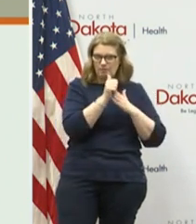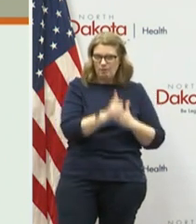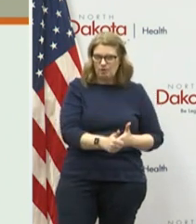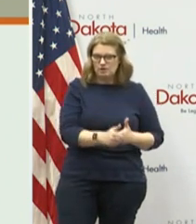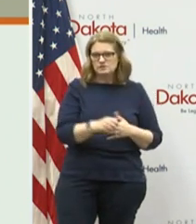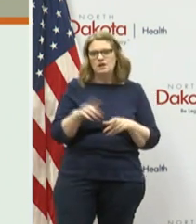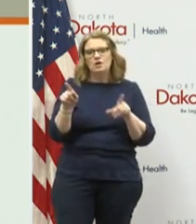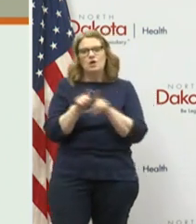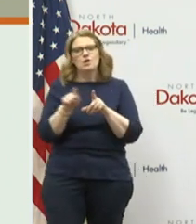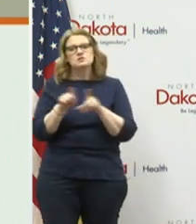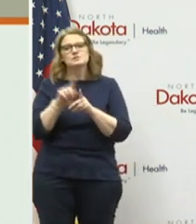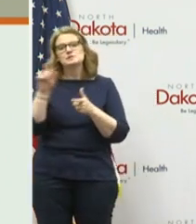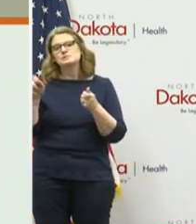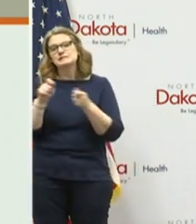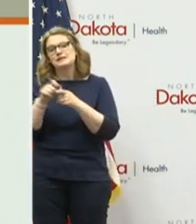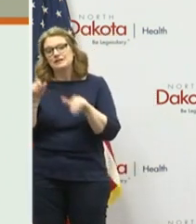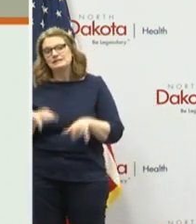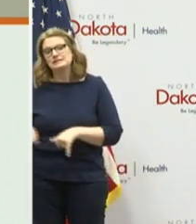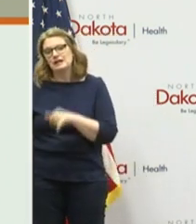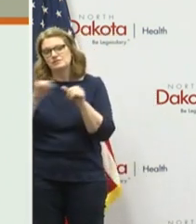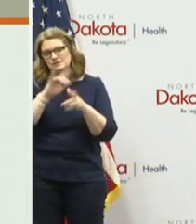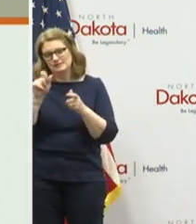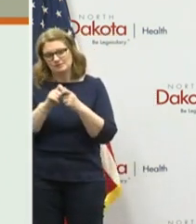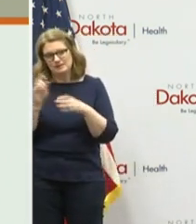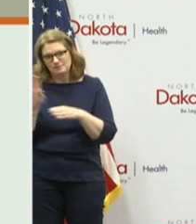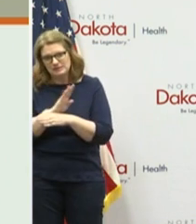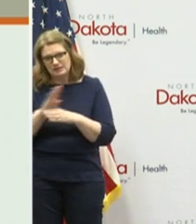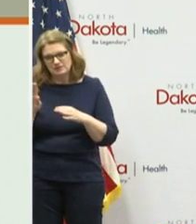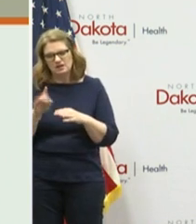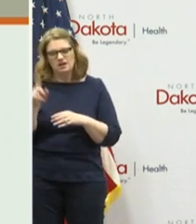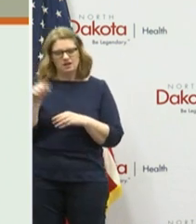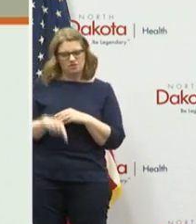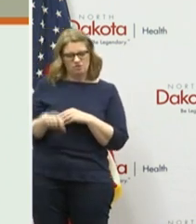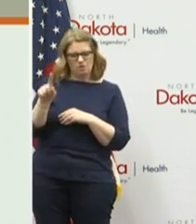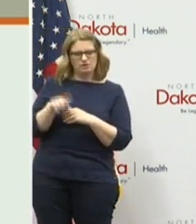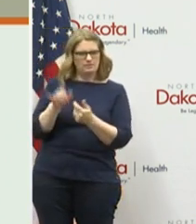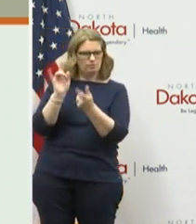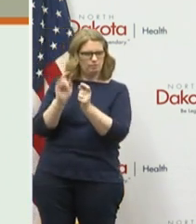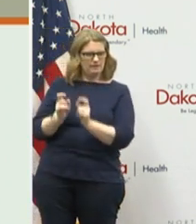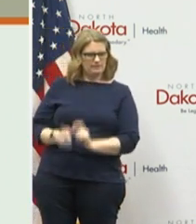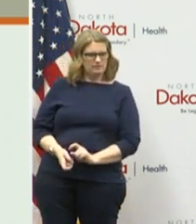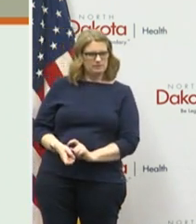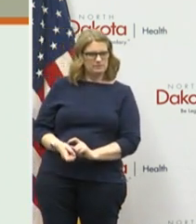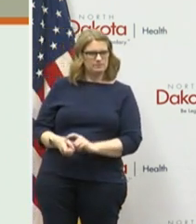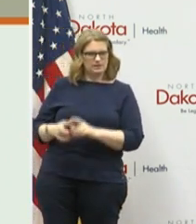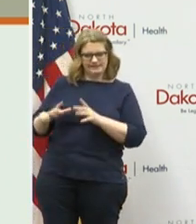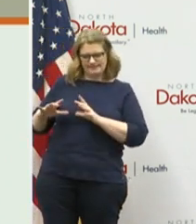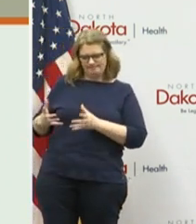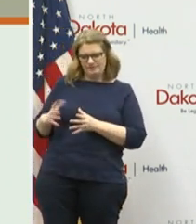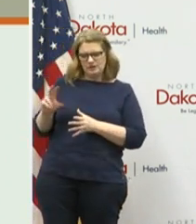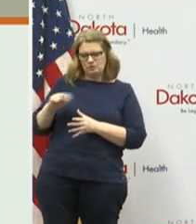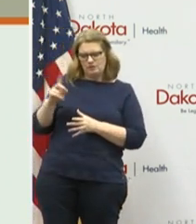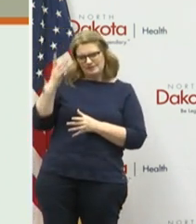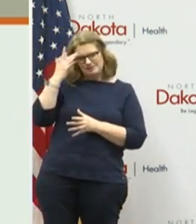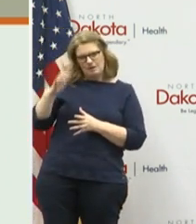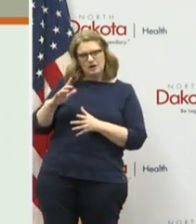THAT APPLY TO EVERYONE IN TERMS OF THE NORTH DAKOTA SMART GUIDELINES AND PROTOCOLS AND